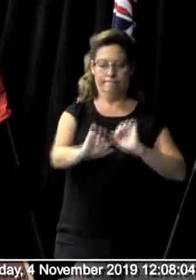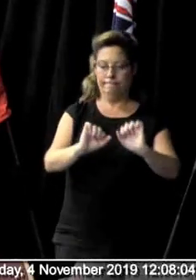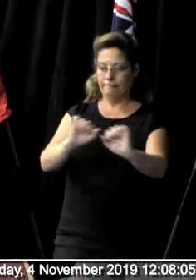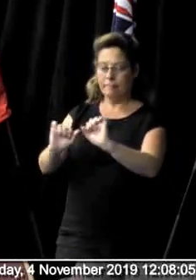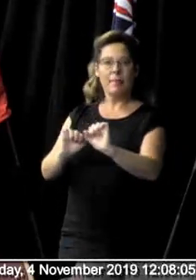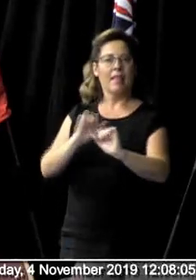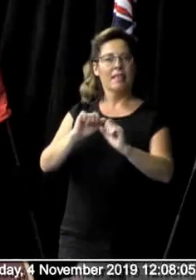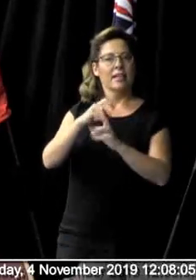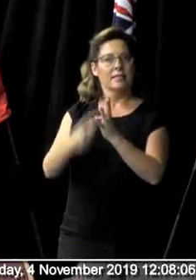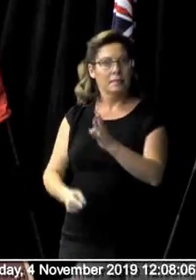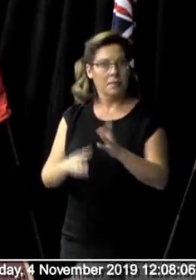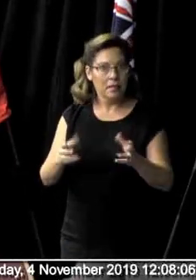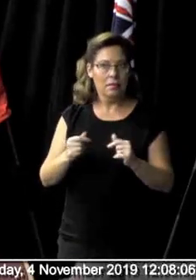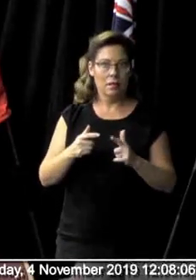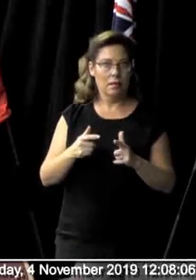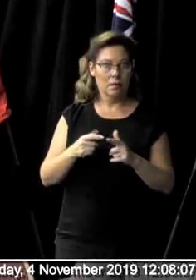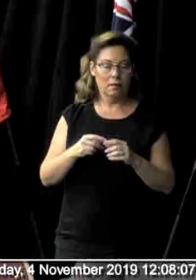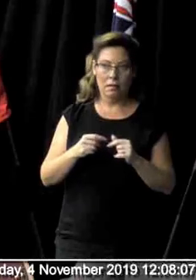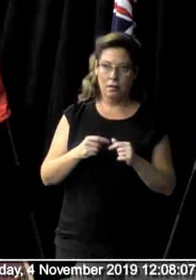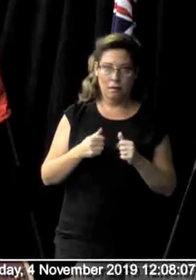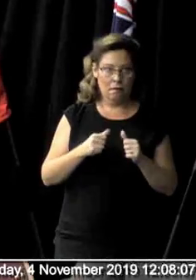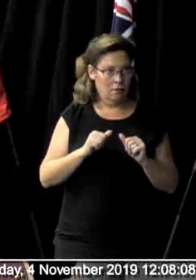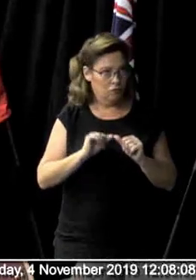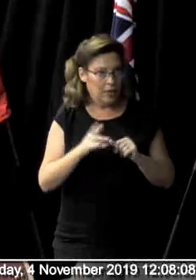Is that a program you would like to see continue? Absolutely.